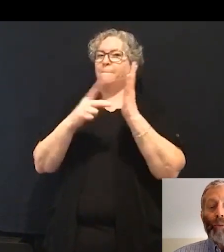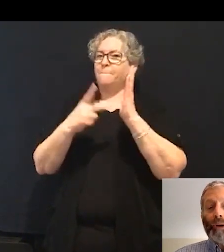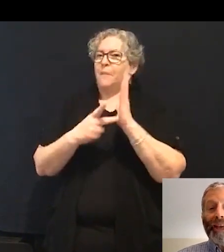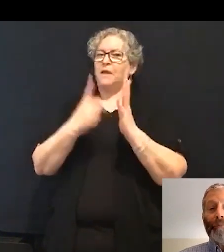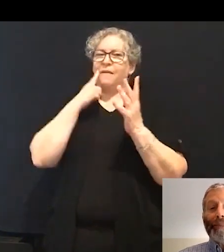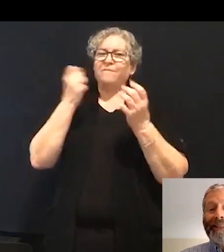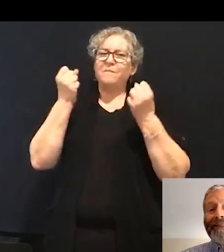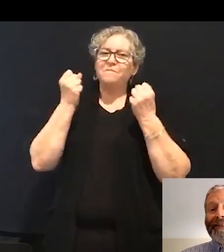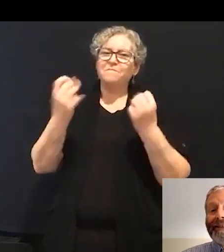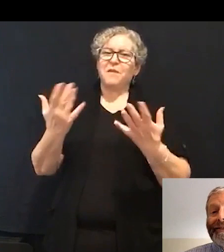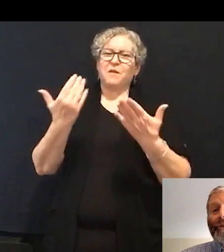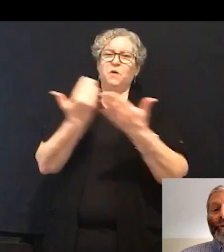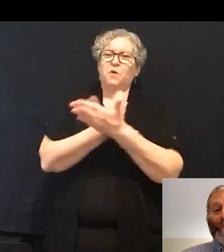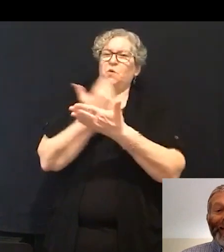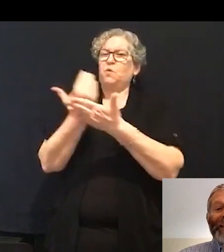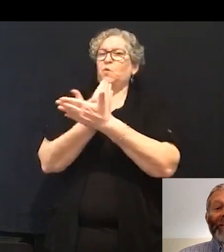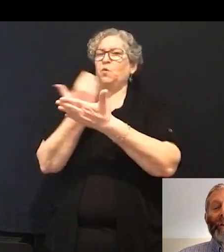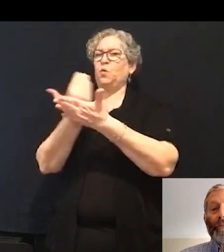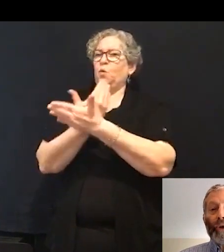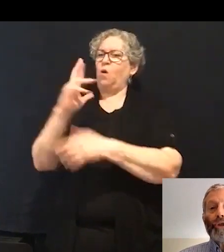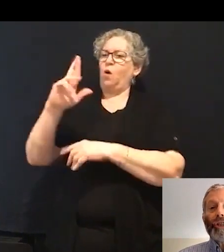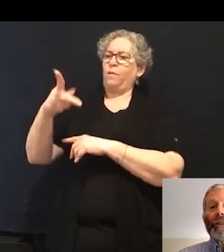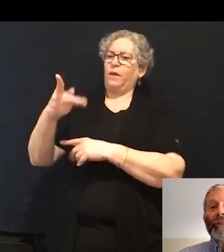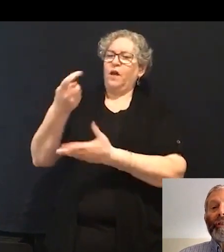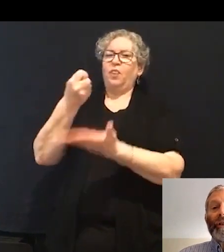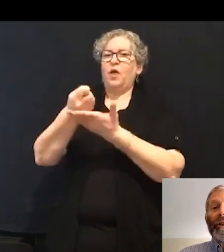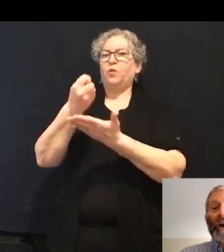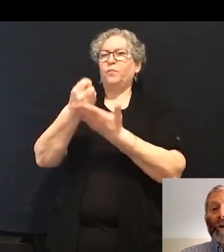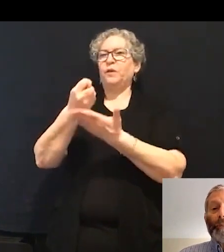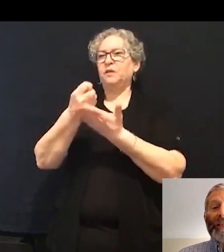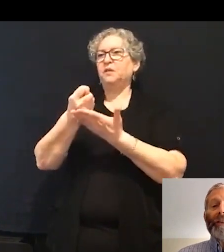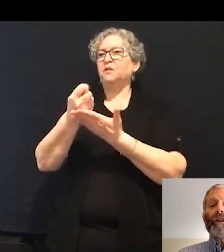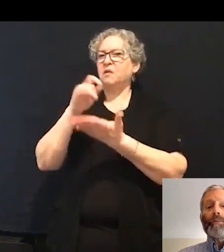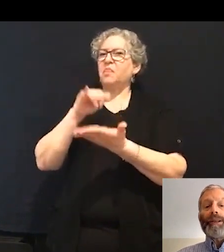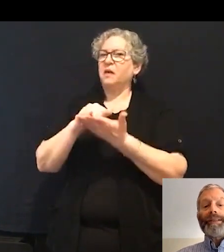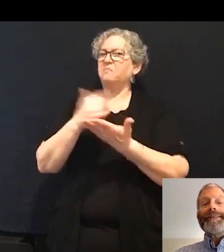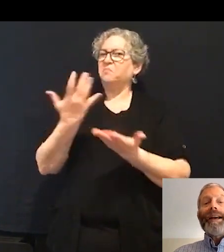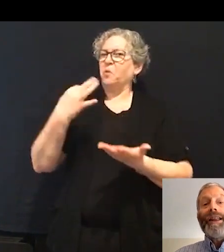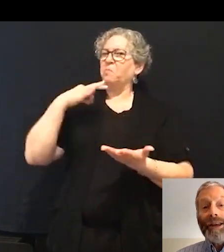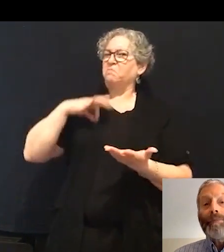And what that means is there are many emerging RP therapies that